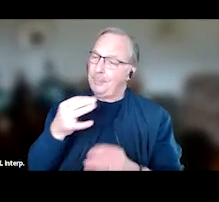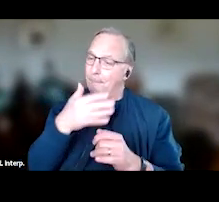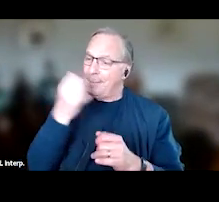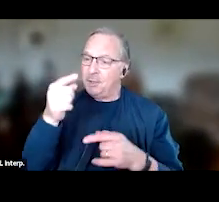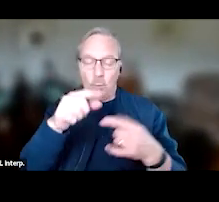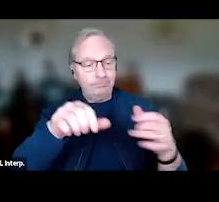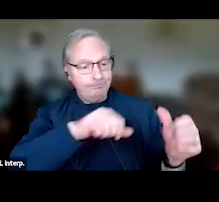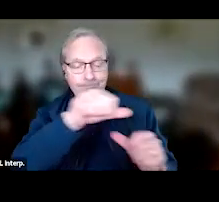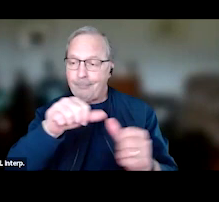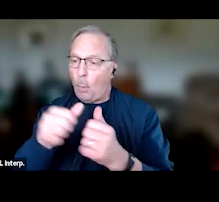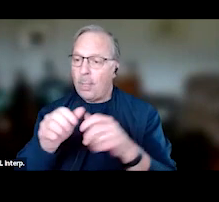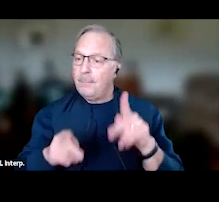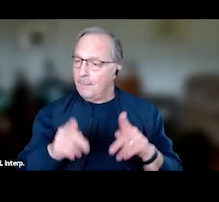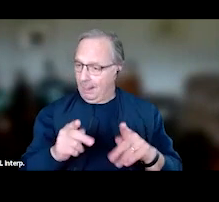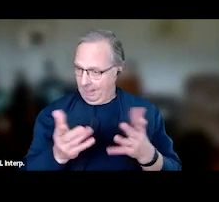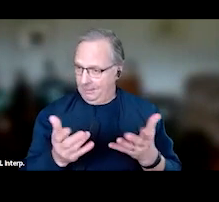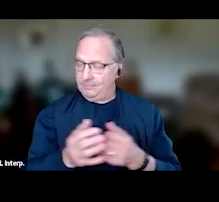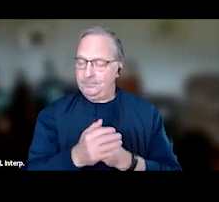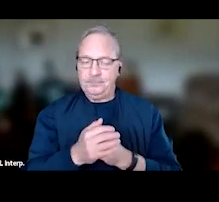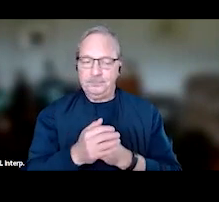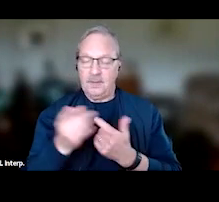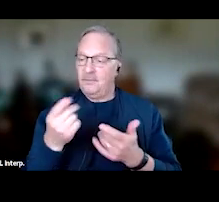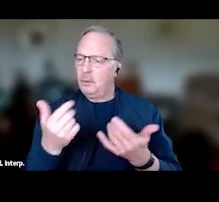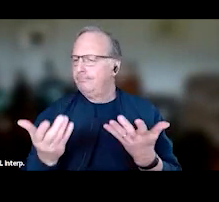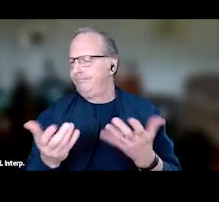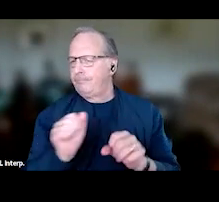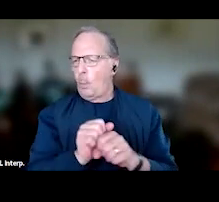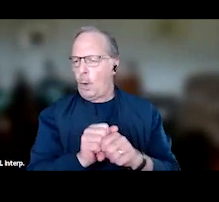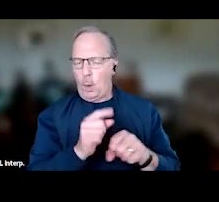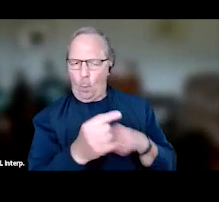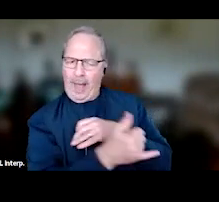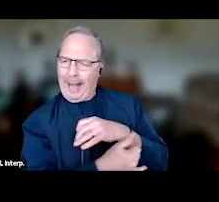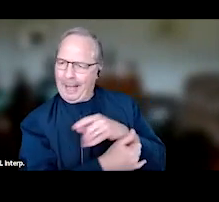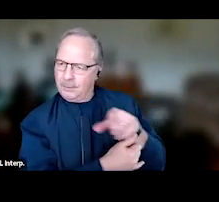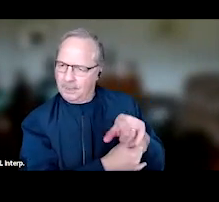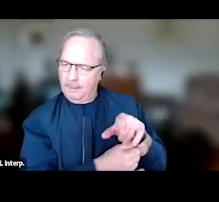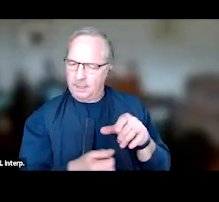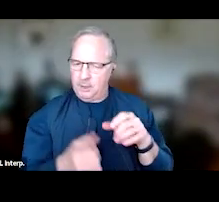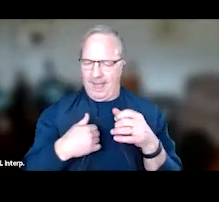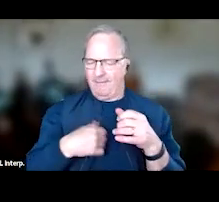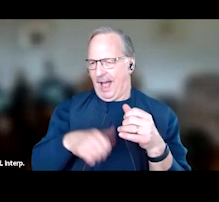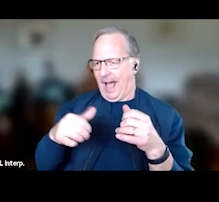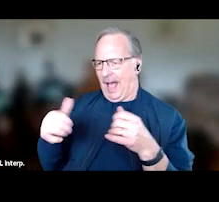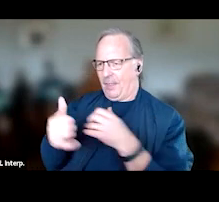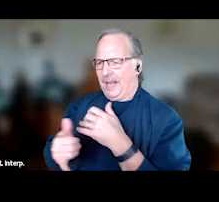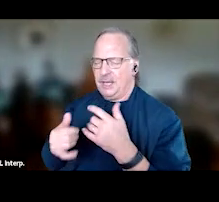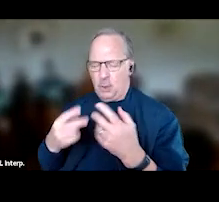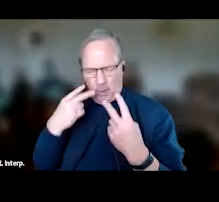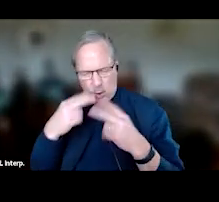But if you are kind of working in one county, but you cover multiple counties and you just wanna know what that picture looks like overall,